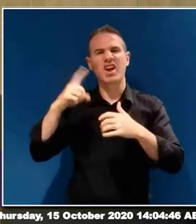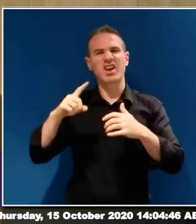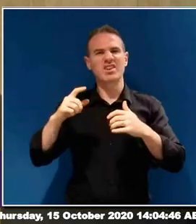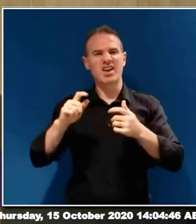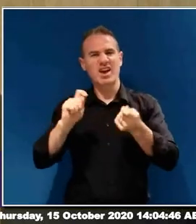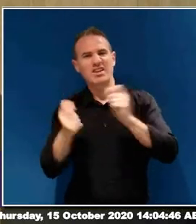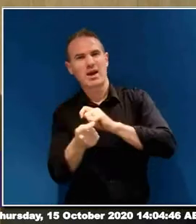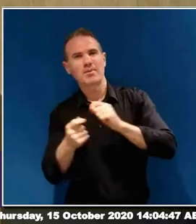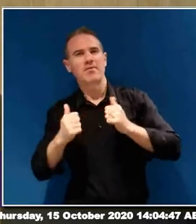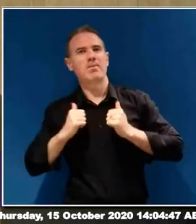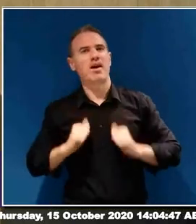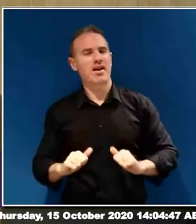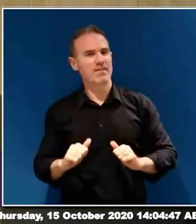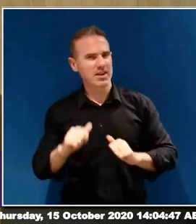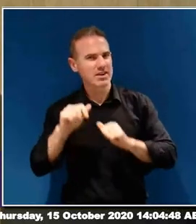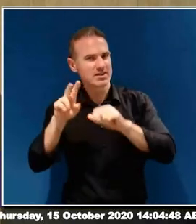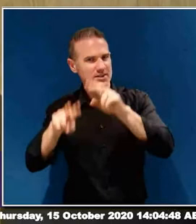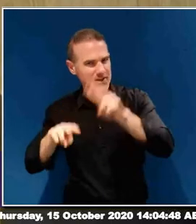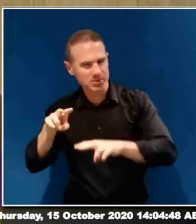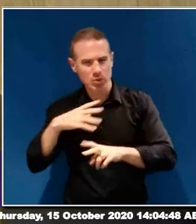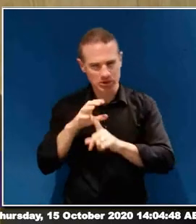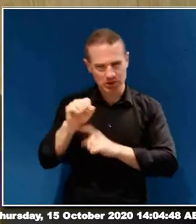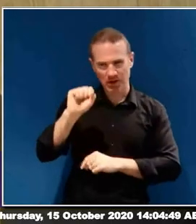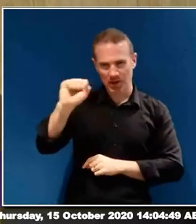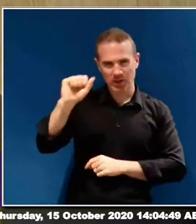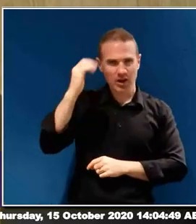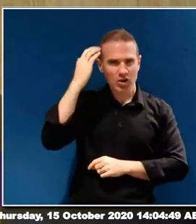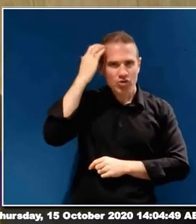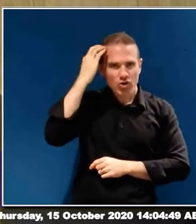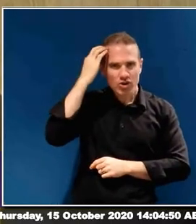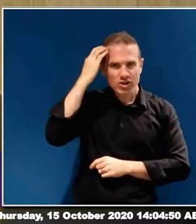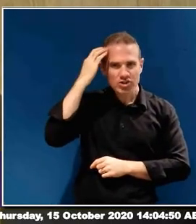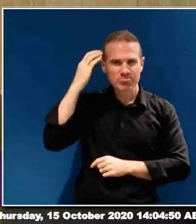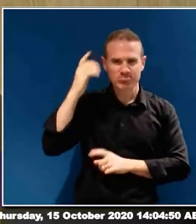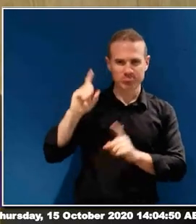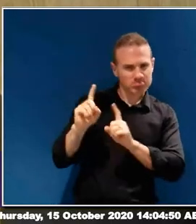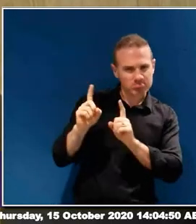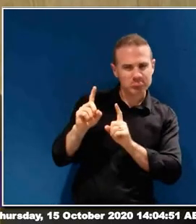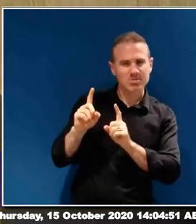and then working with staff, maybe speech pathologists as well,